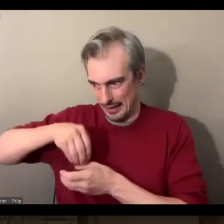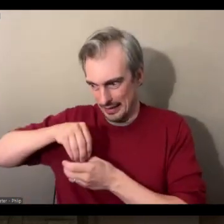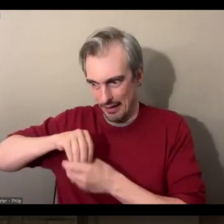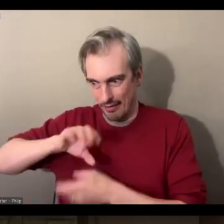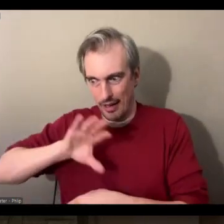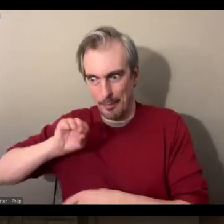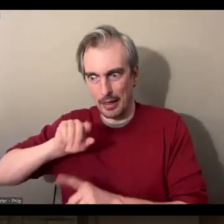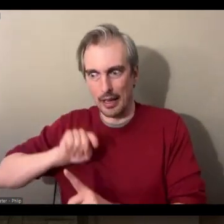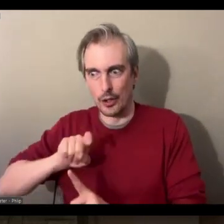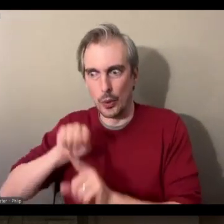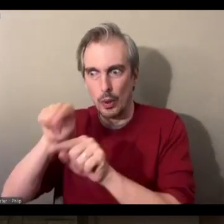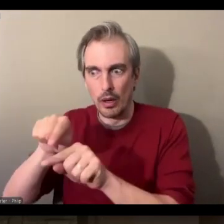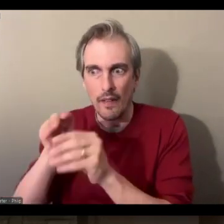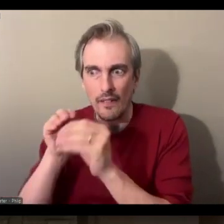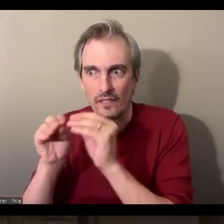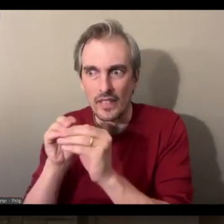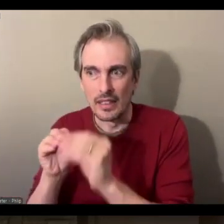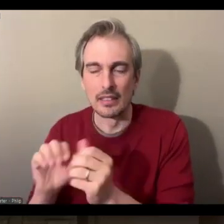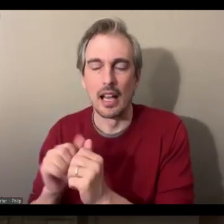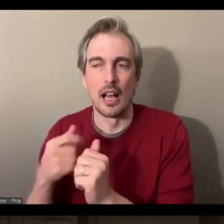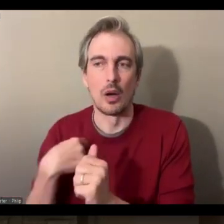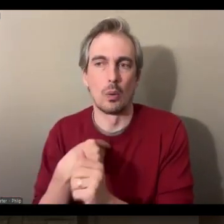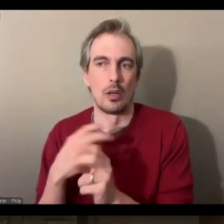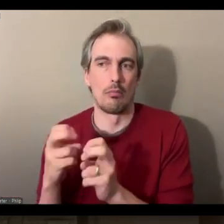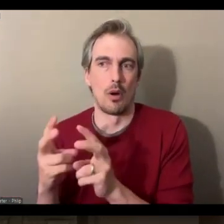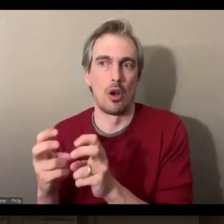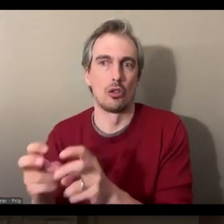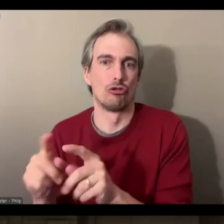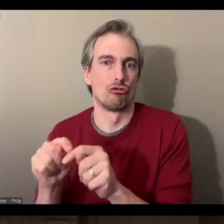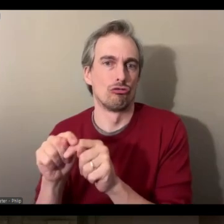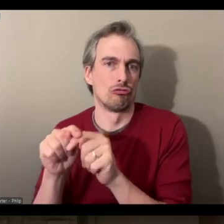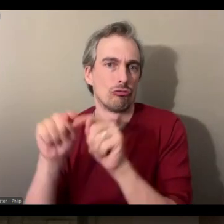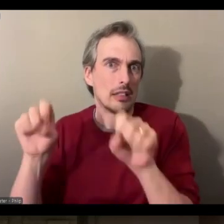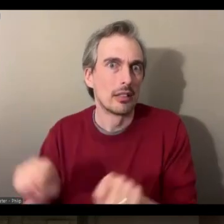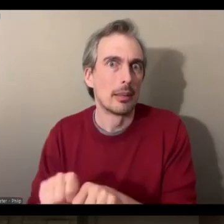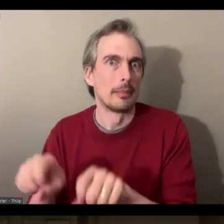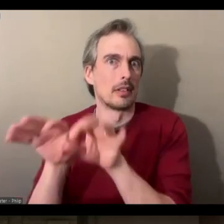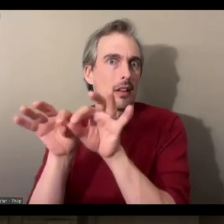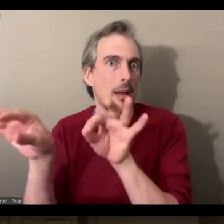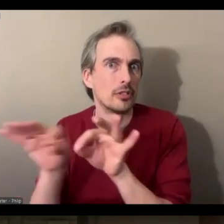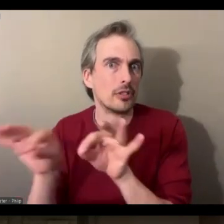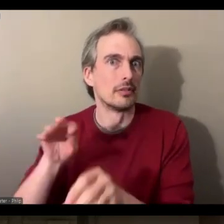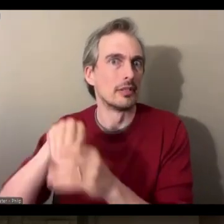we moved on into the year... So we're now in 2024. I'm gonna give you a couple examples of things